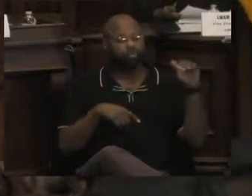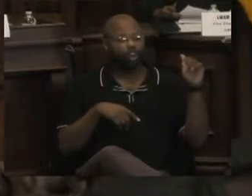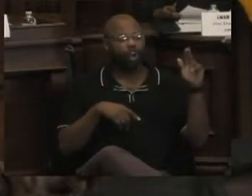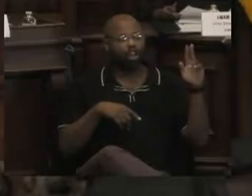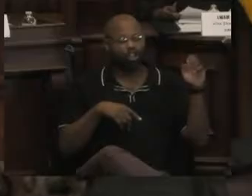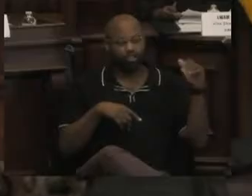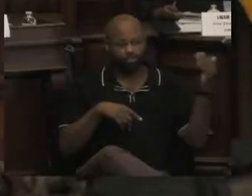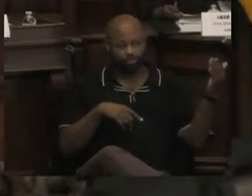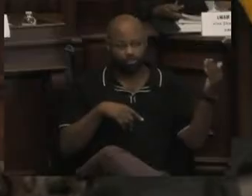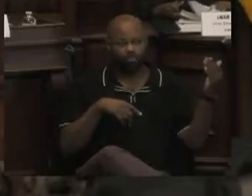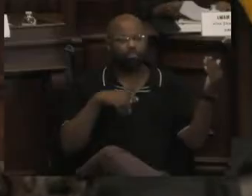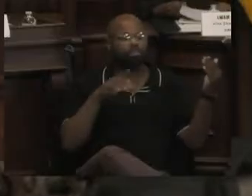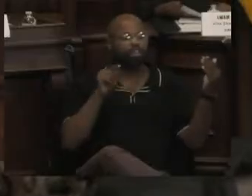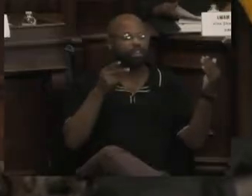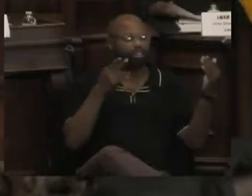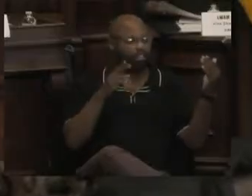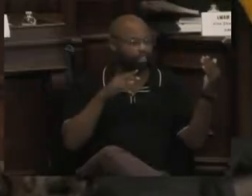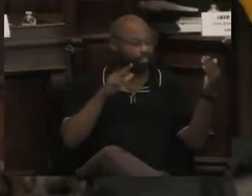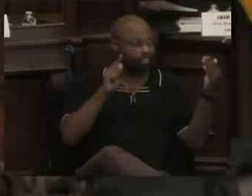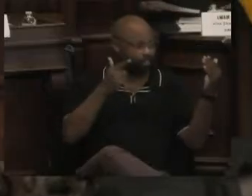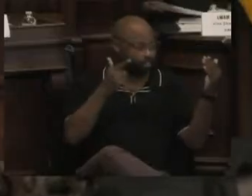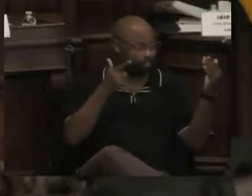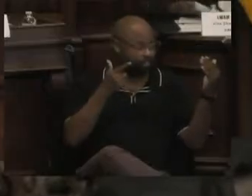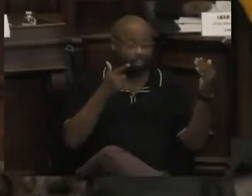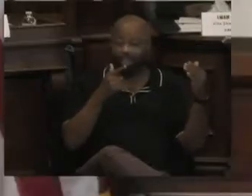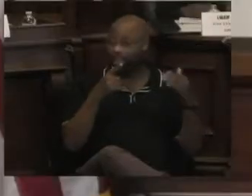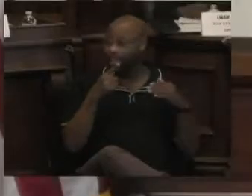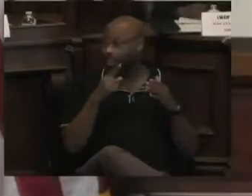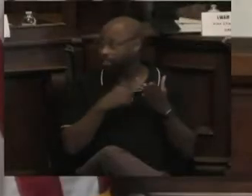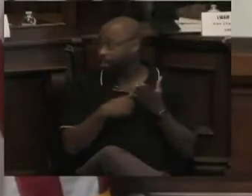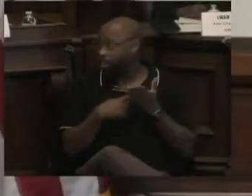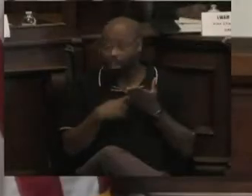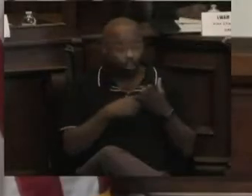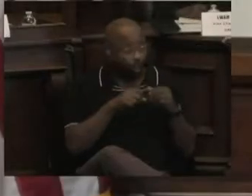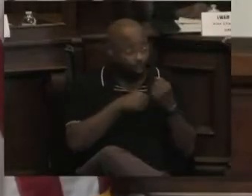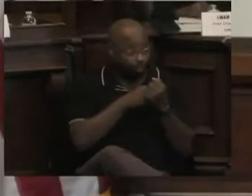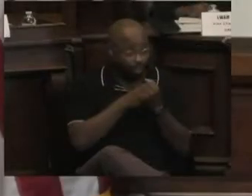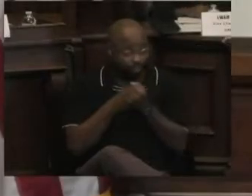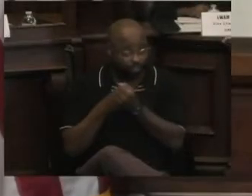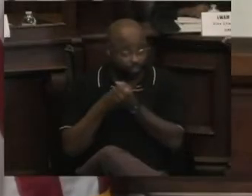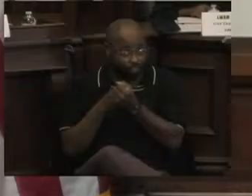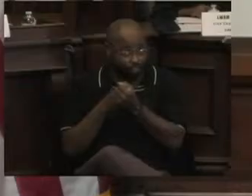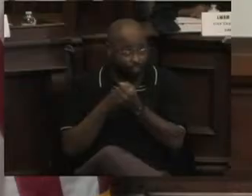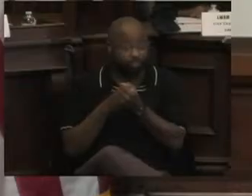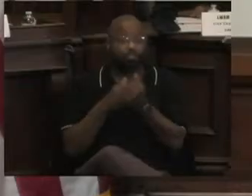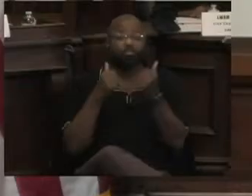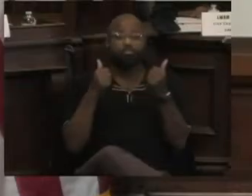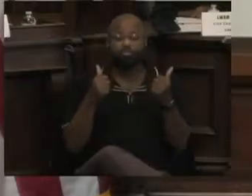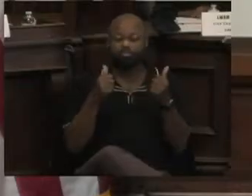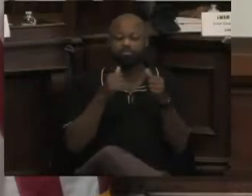approve those minutes. Properly